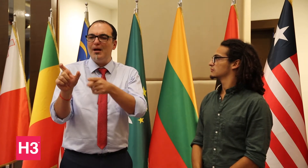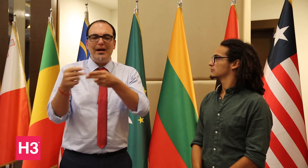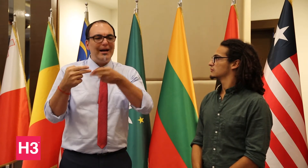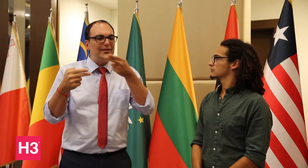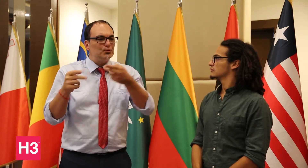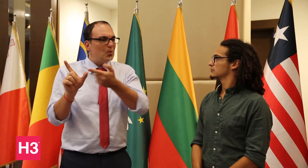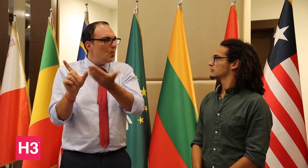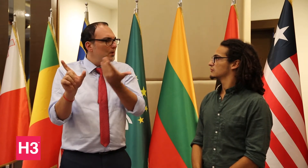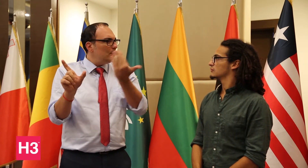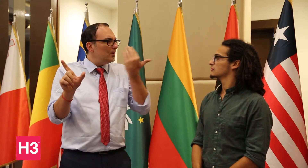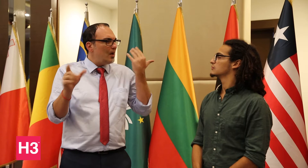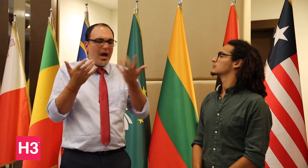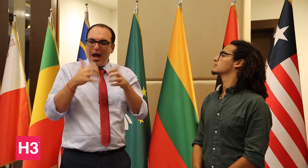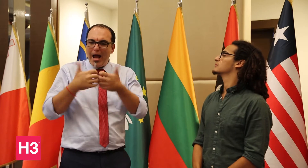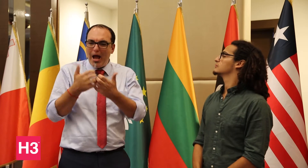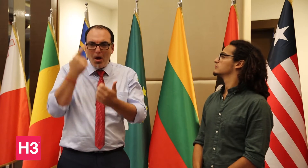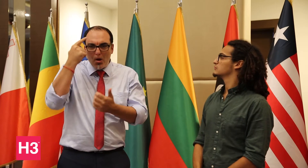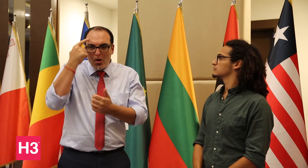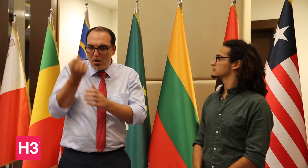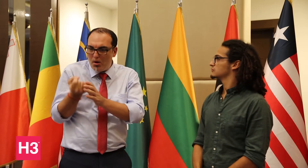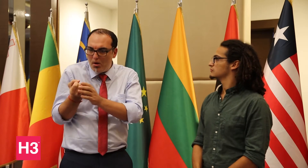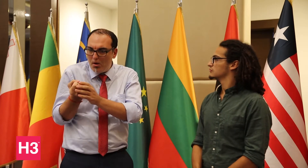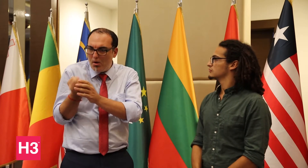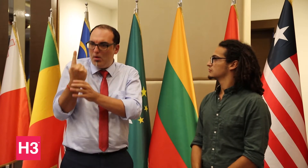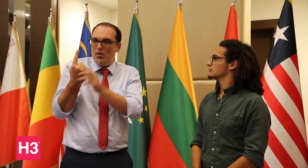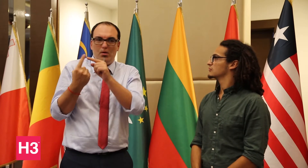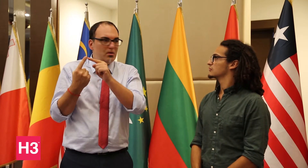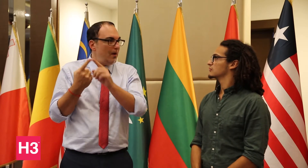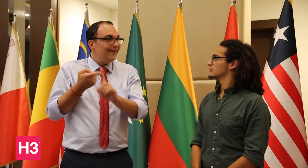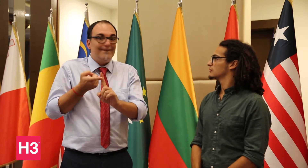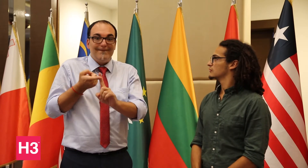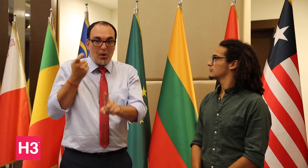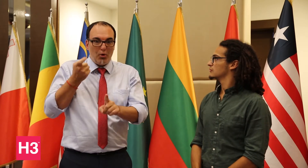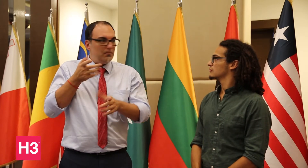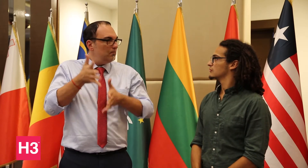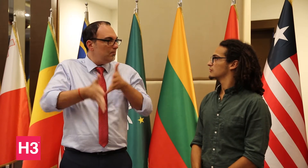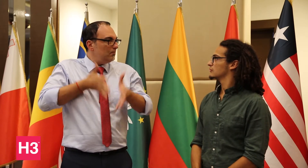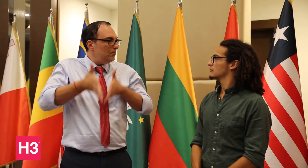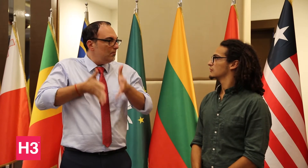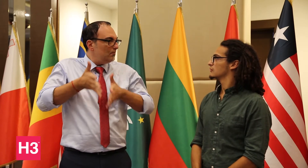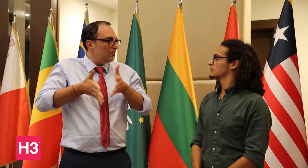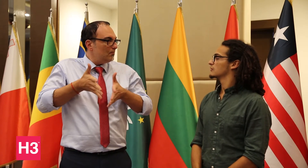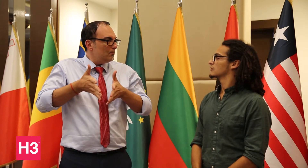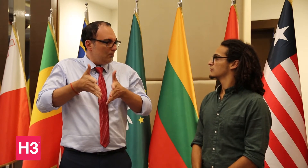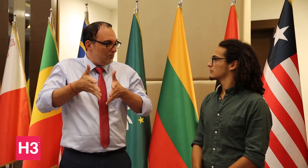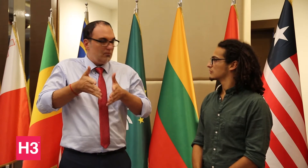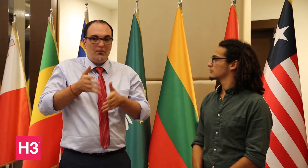there is a story behind its name. The logo design came from the sign for Deaflympics.